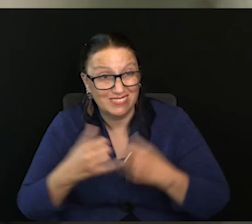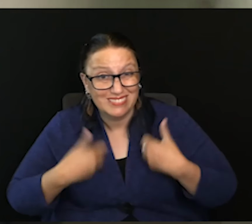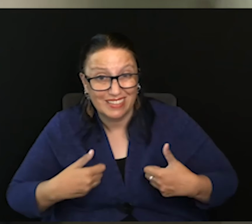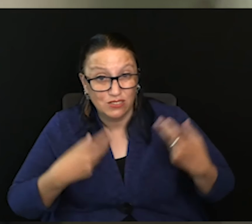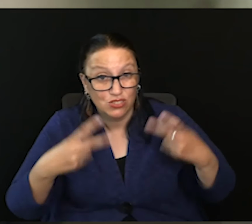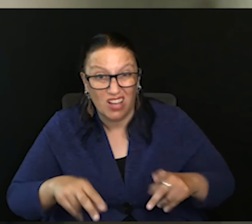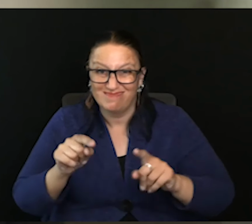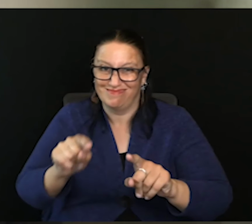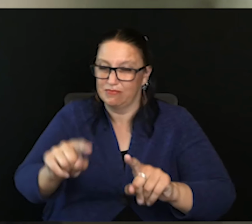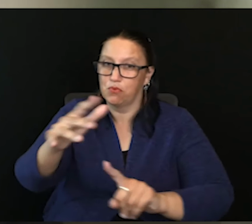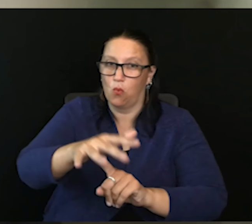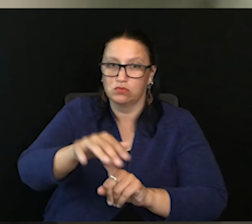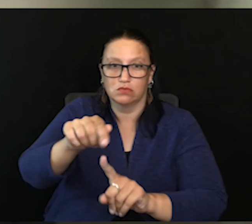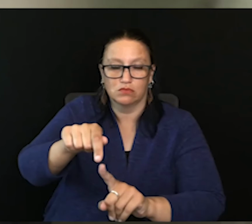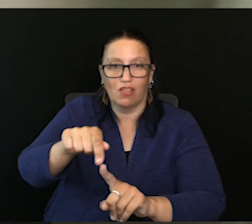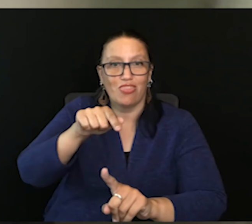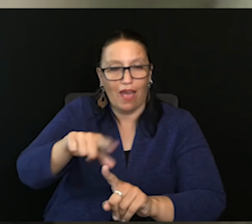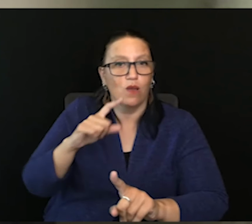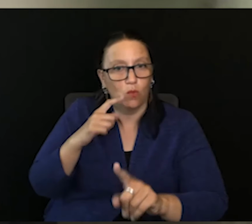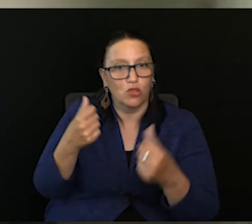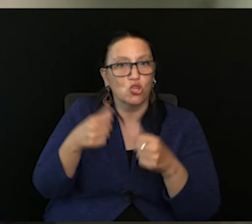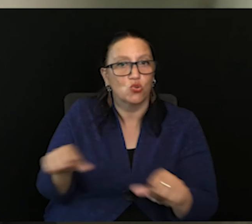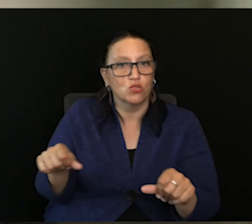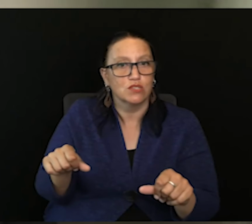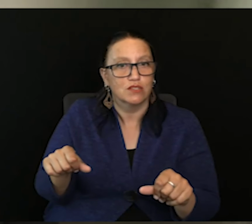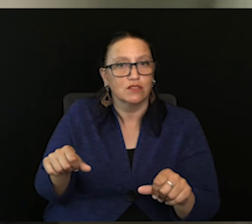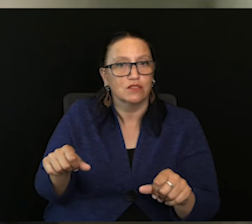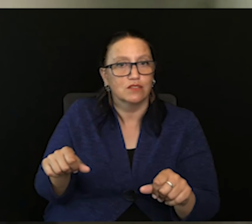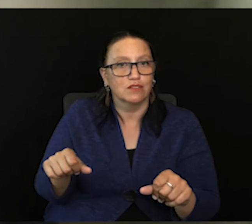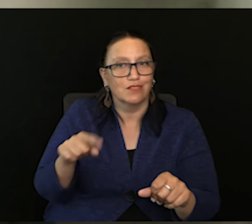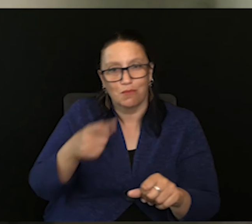concern which is driving the use of these medicines.